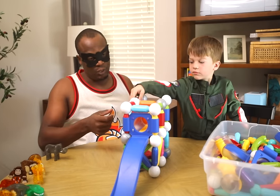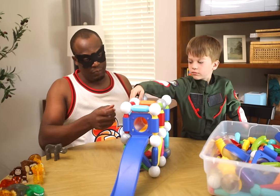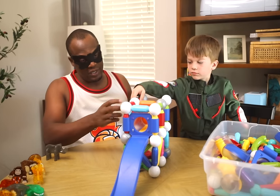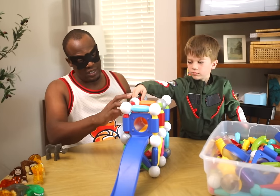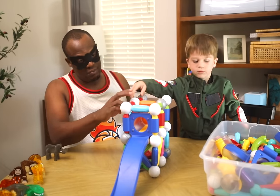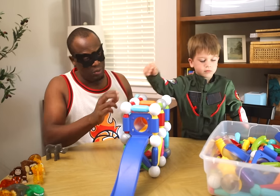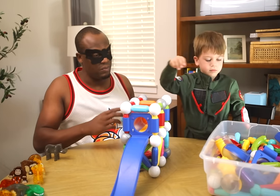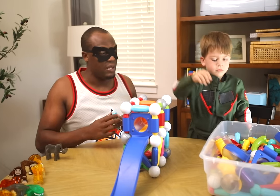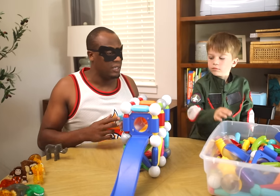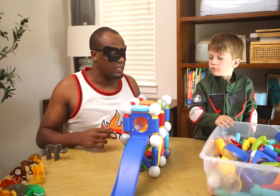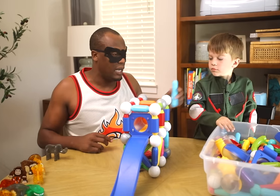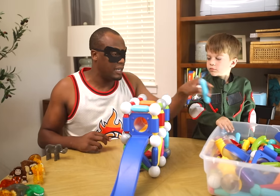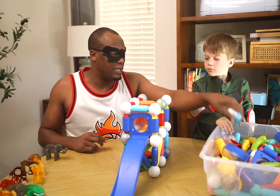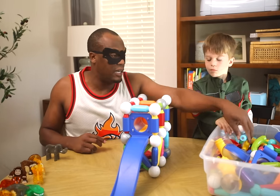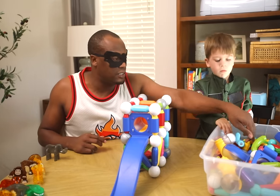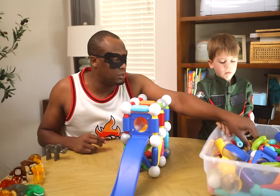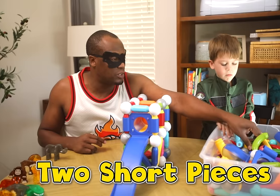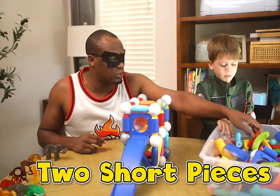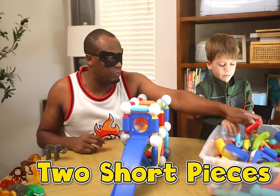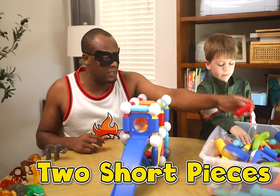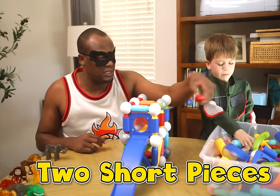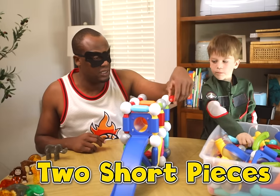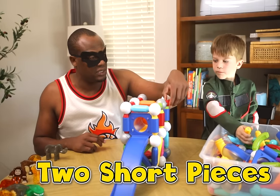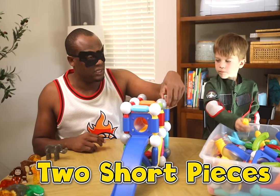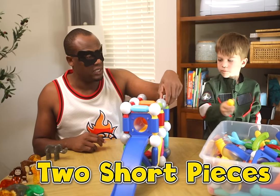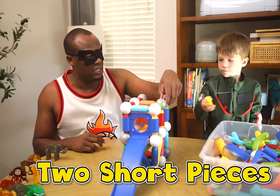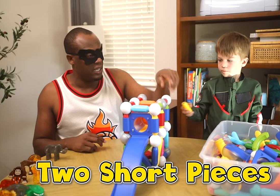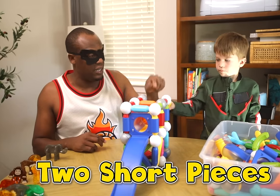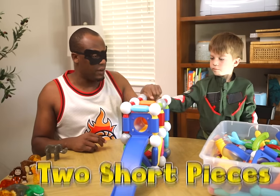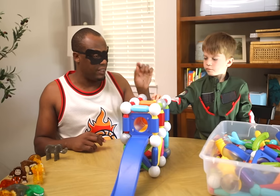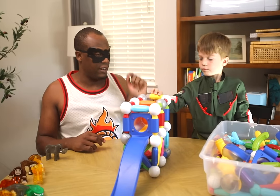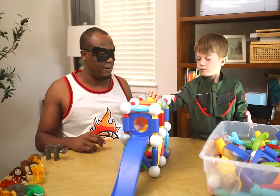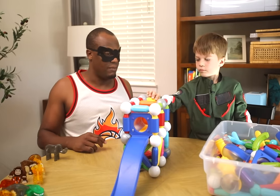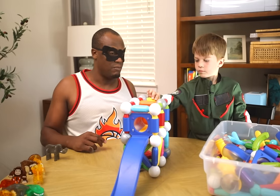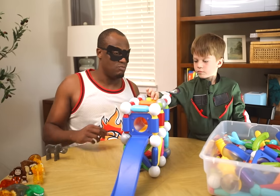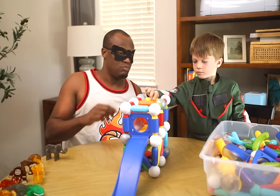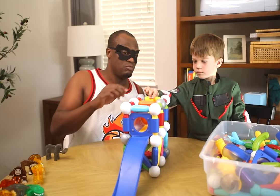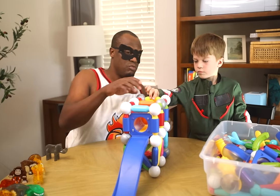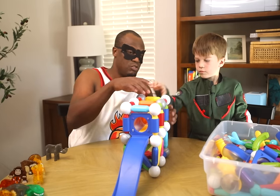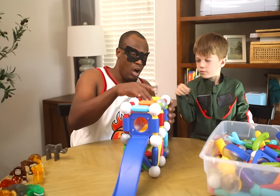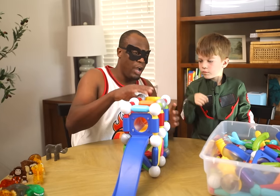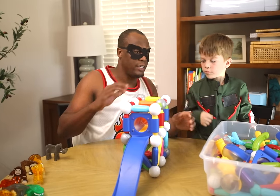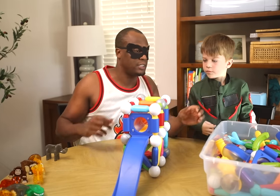Short piece. Oh! I need, uh, two more short pieces. And then right there. Nice!